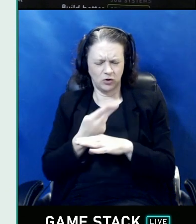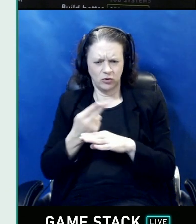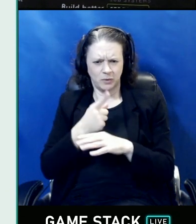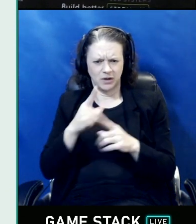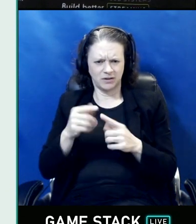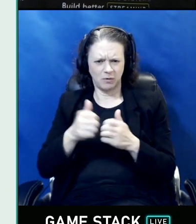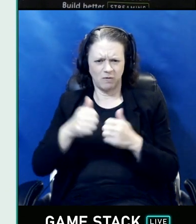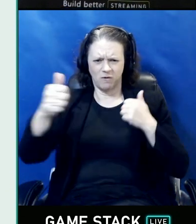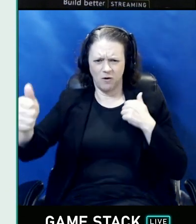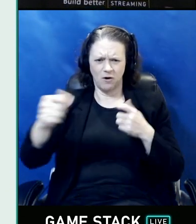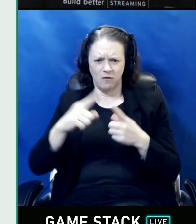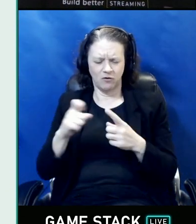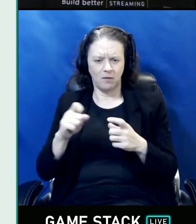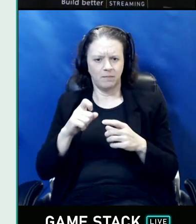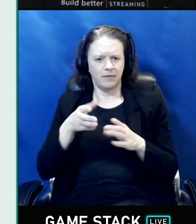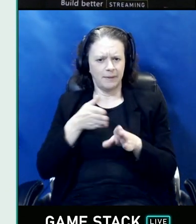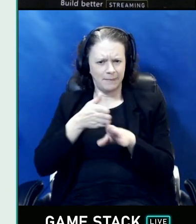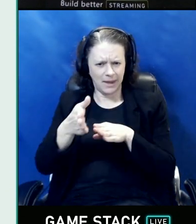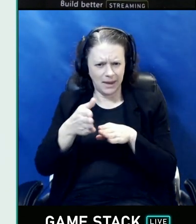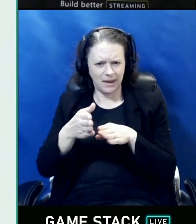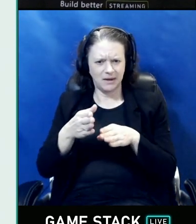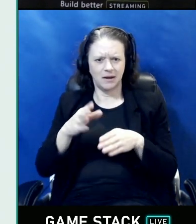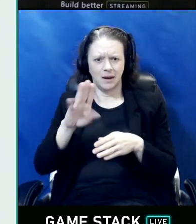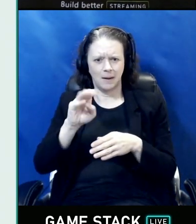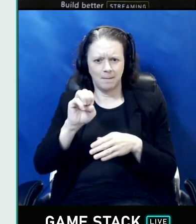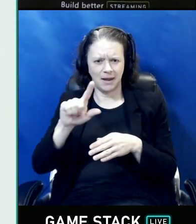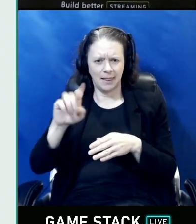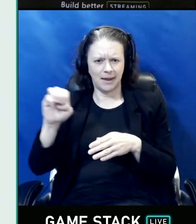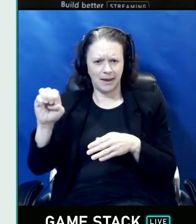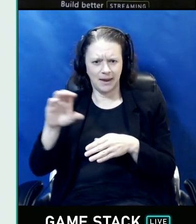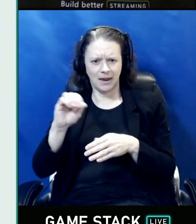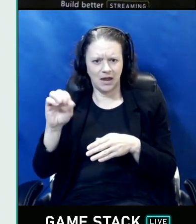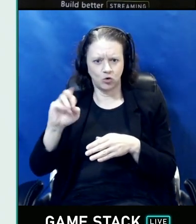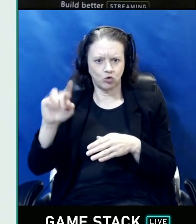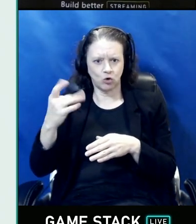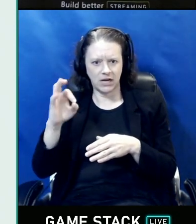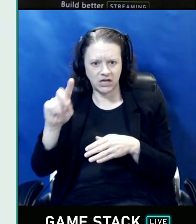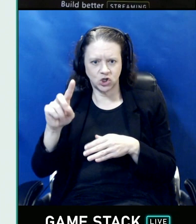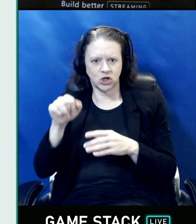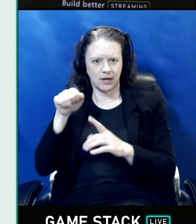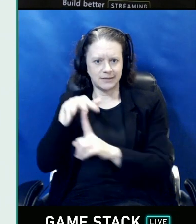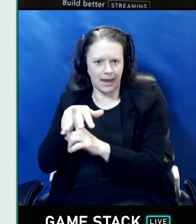main melee and ranged attack buttons. So instead we moved them from being grouped together, to